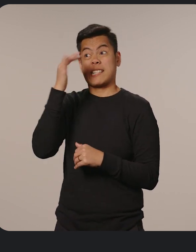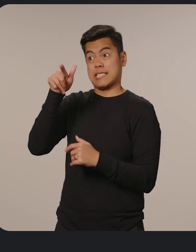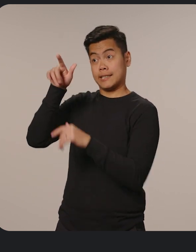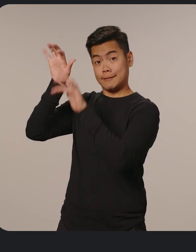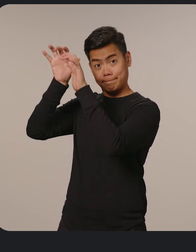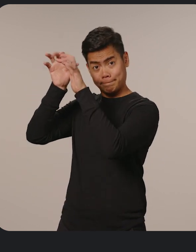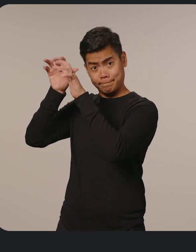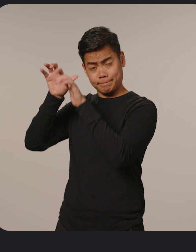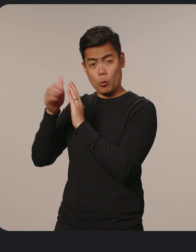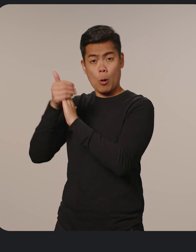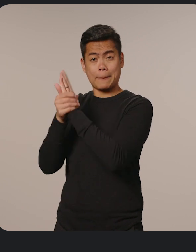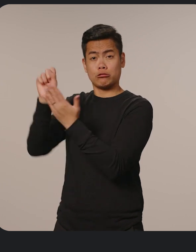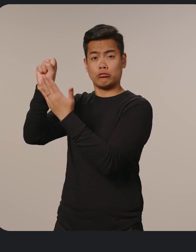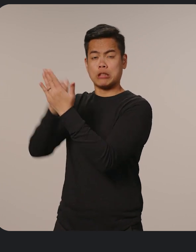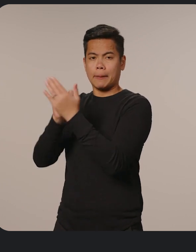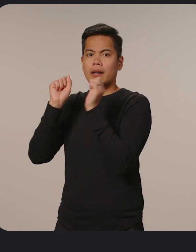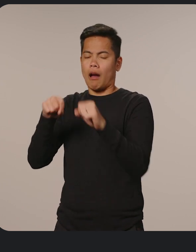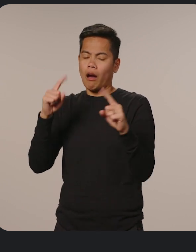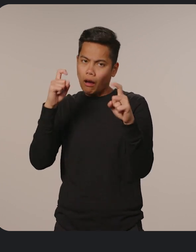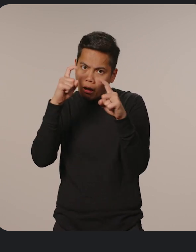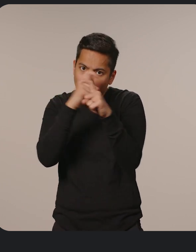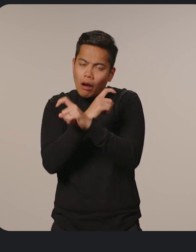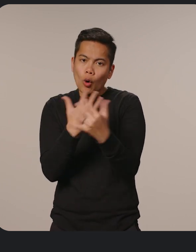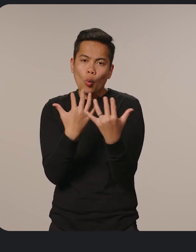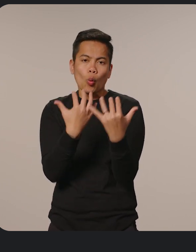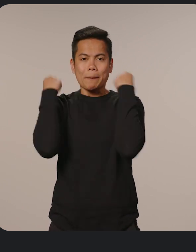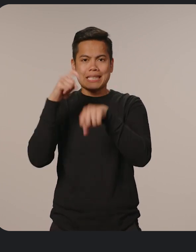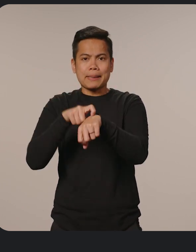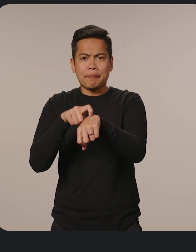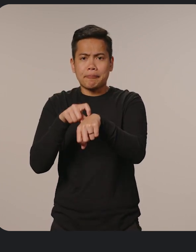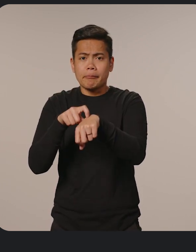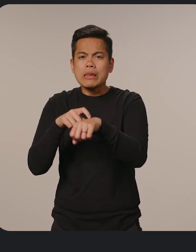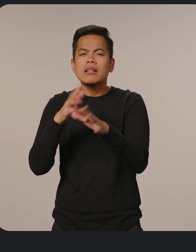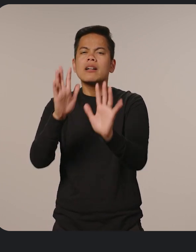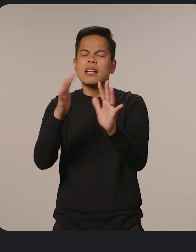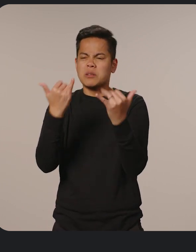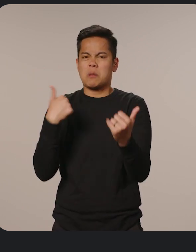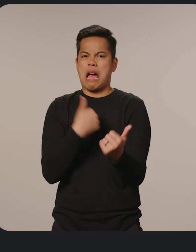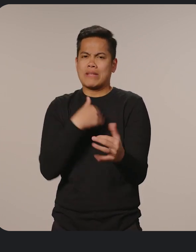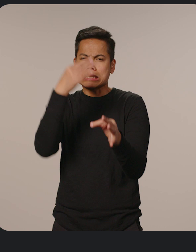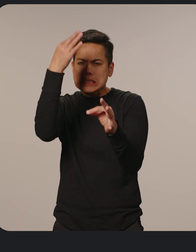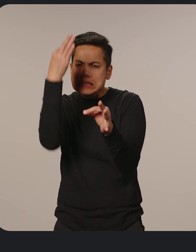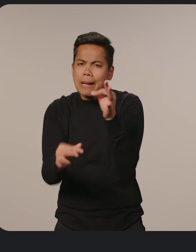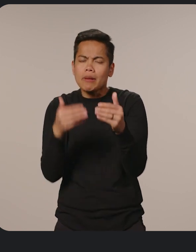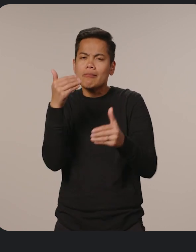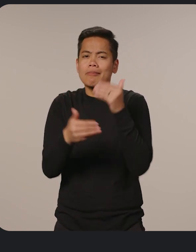so we've simplified the process for you. You can use the experimental script creation tool